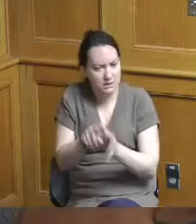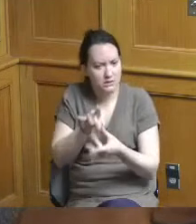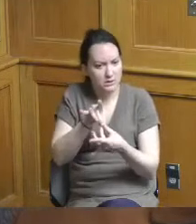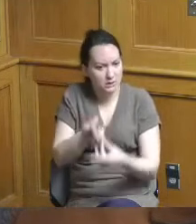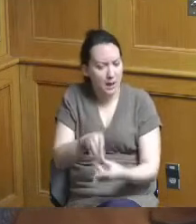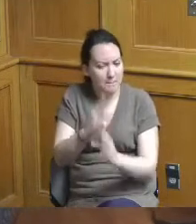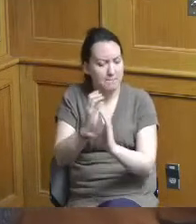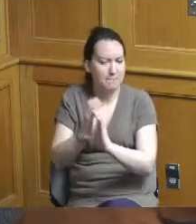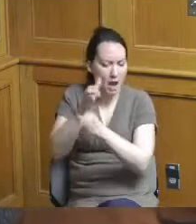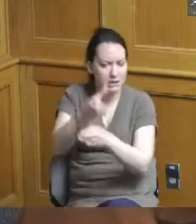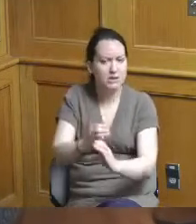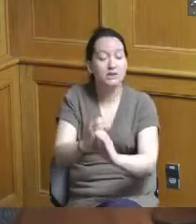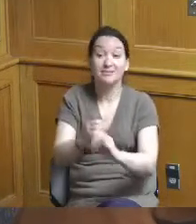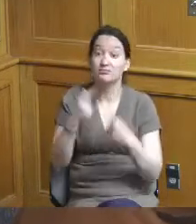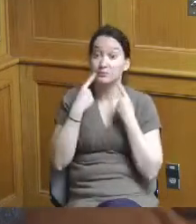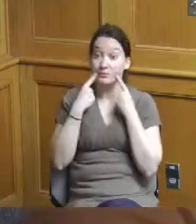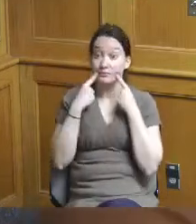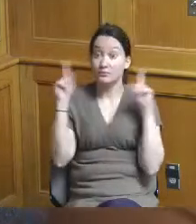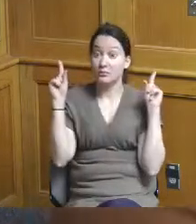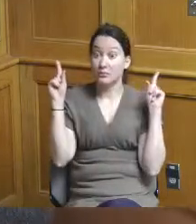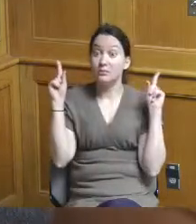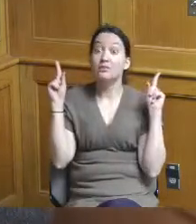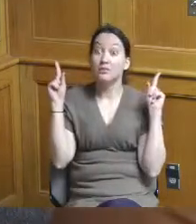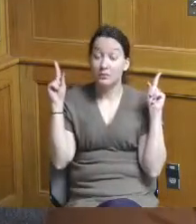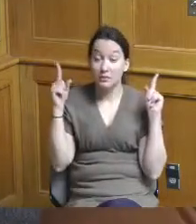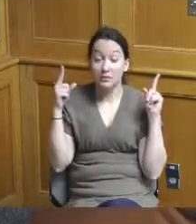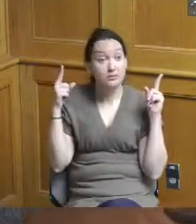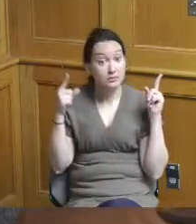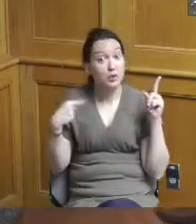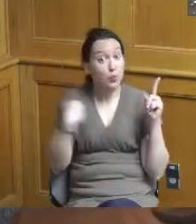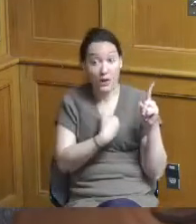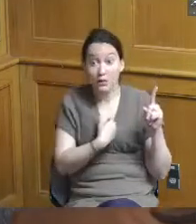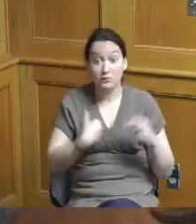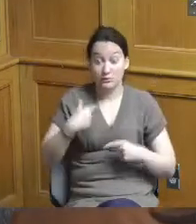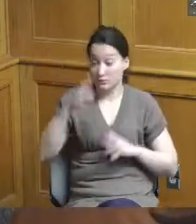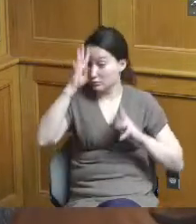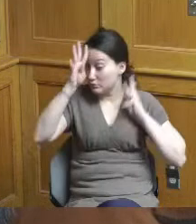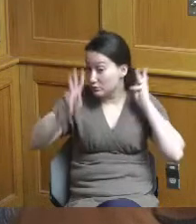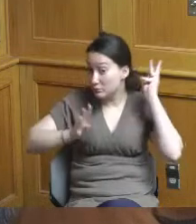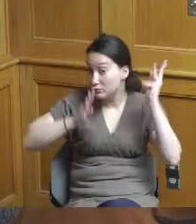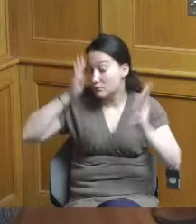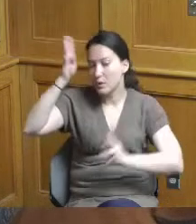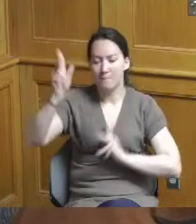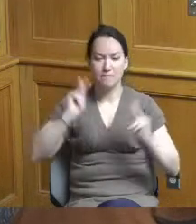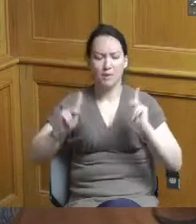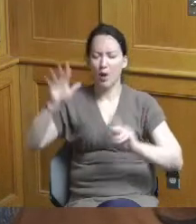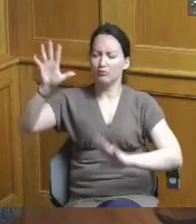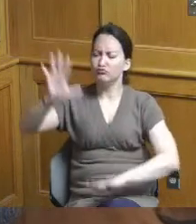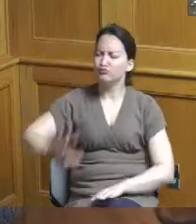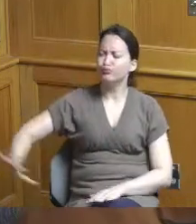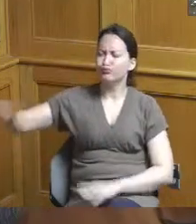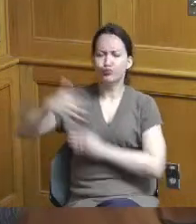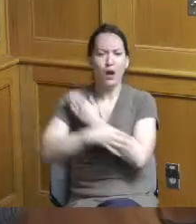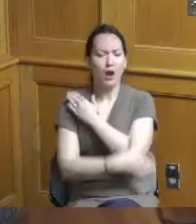that this bus was successful we were Innovative we have people from around the country looking